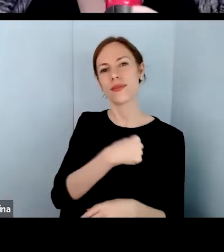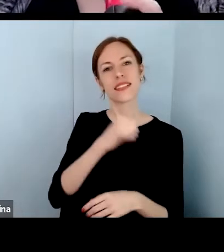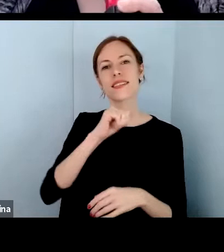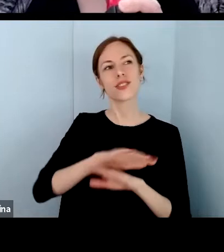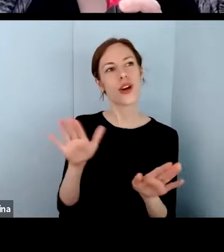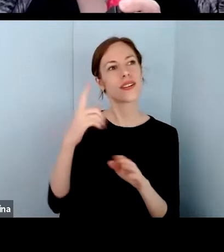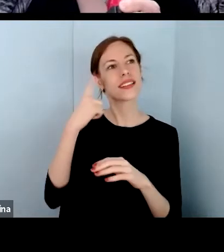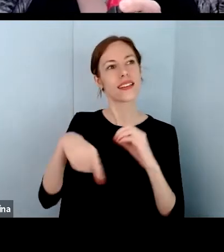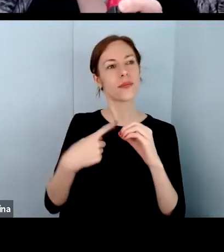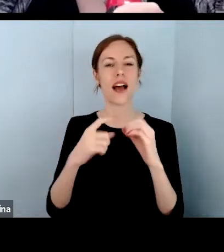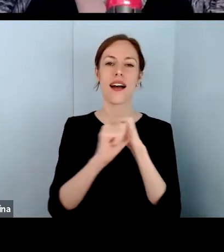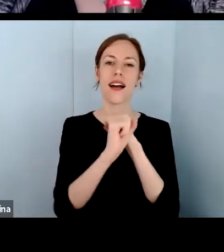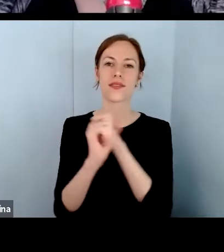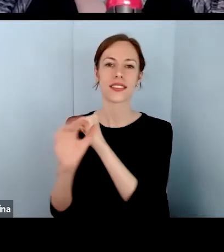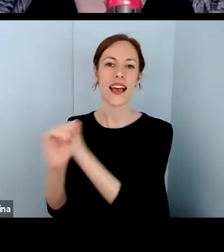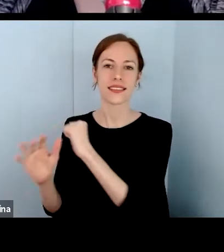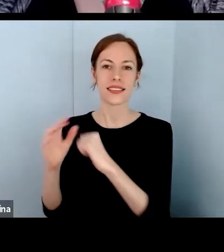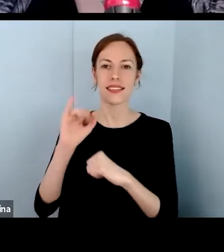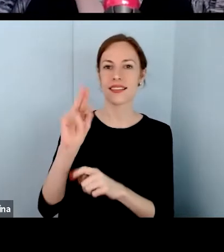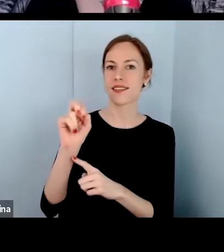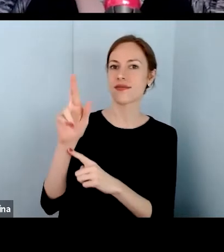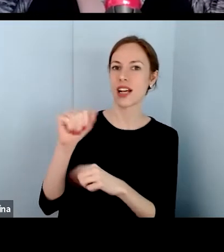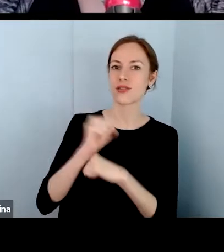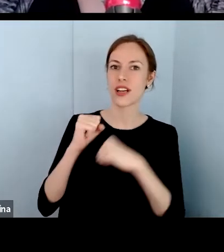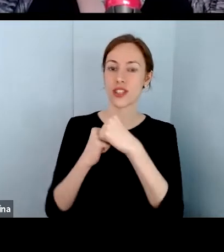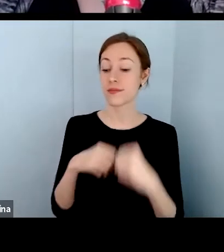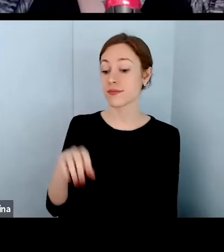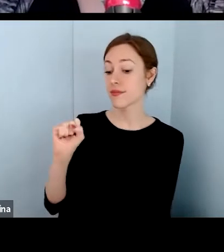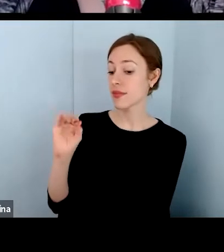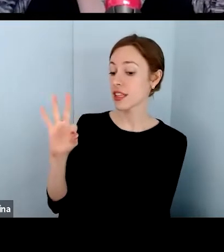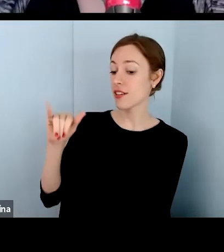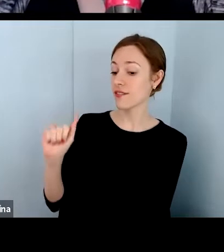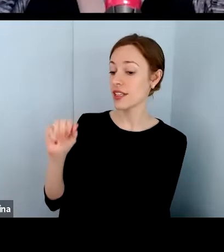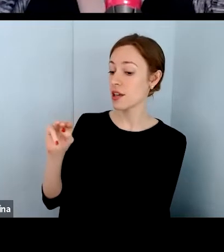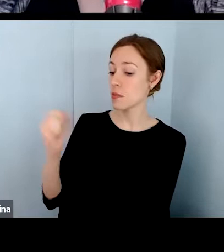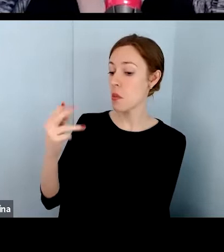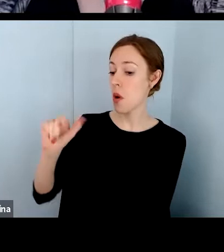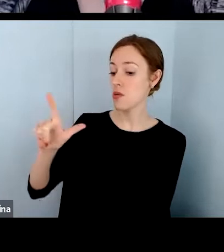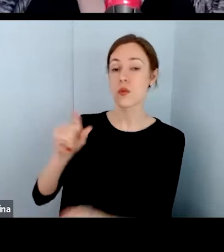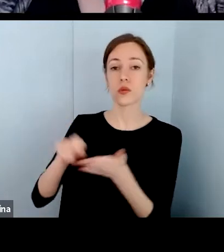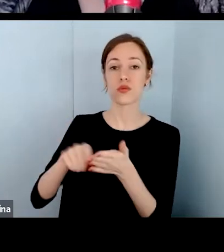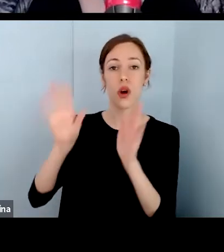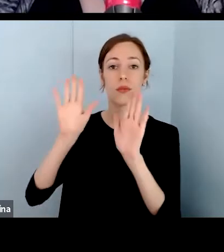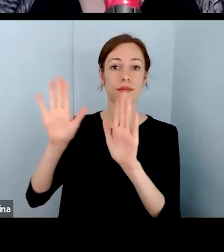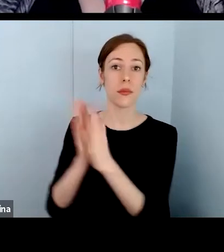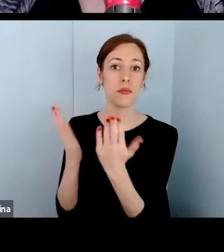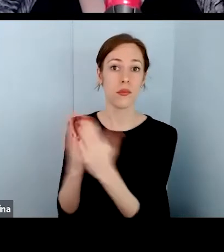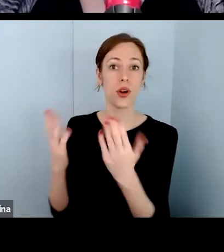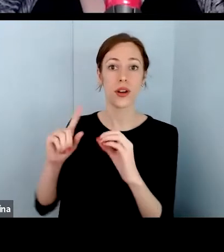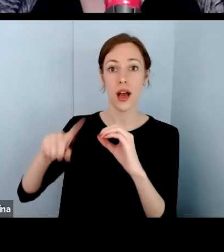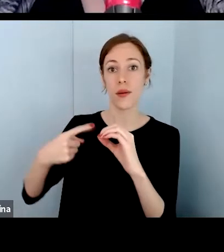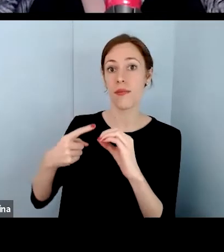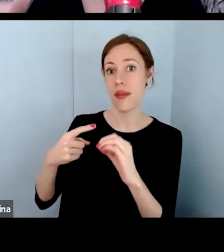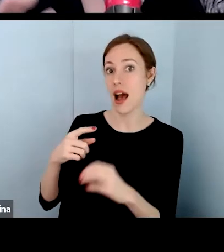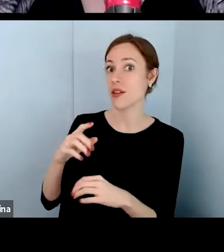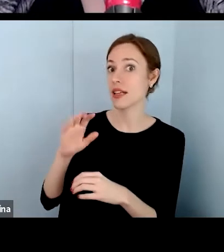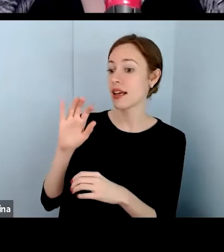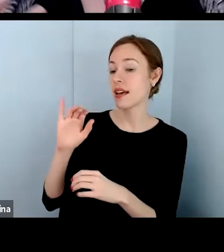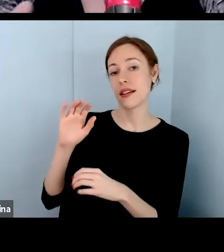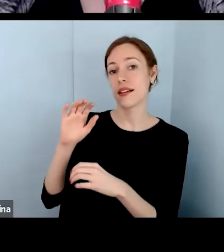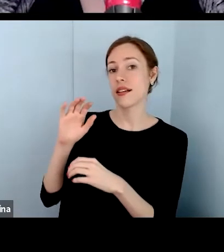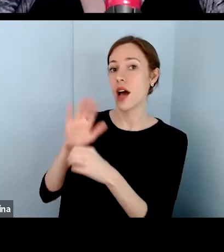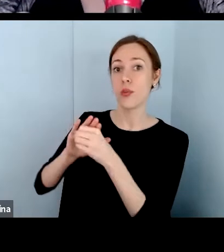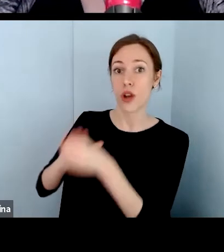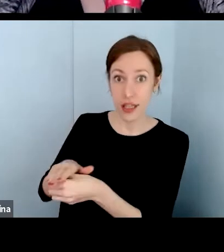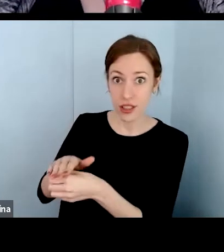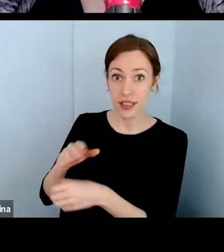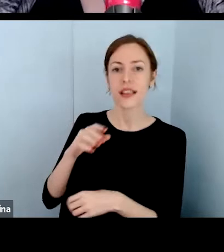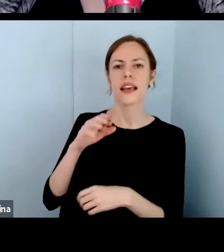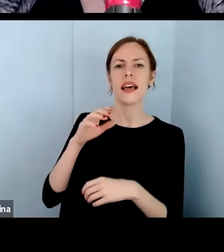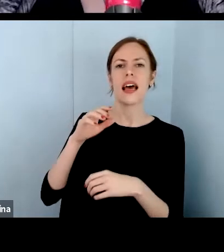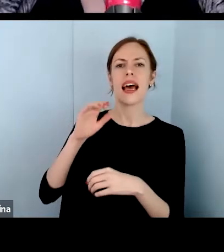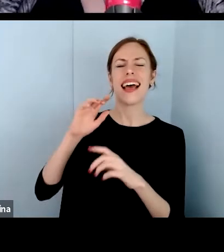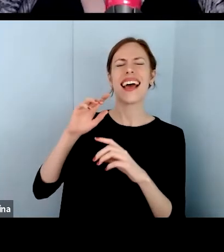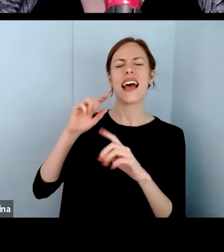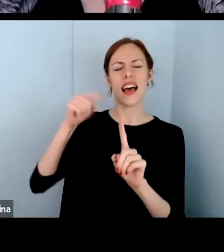Sophia nobles brilliant book on algorithms of oppression, really does drive this point home which is to say that these companies power does not stop necessarily with you.